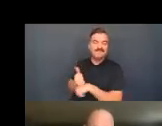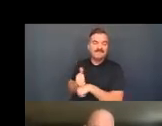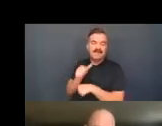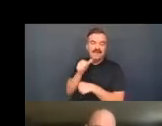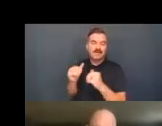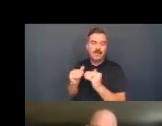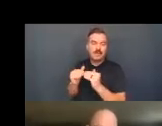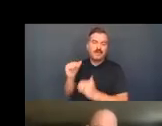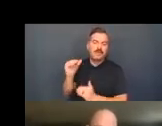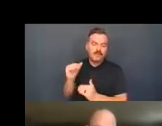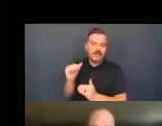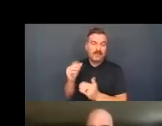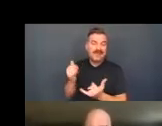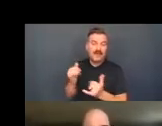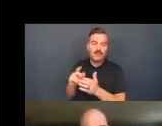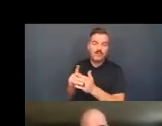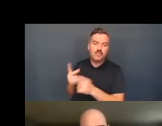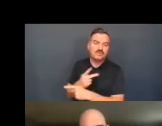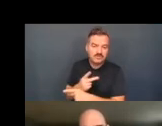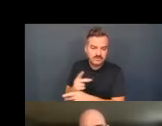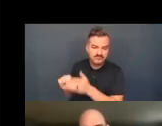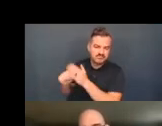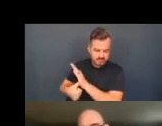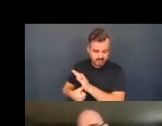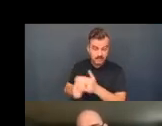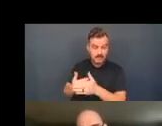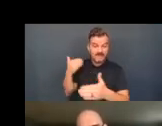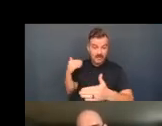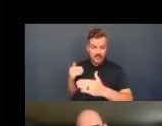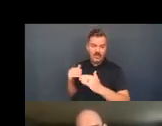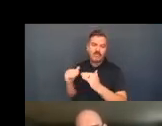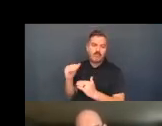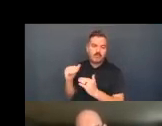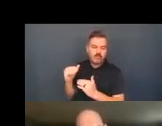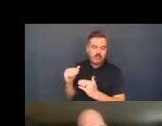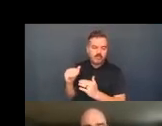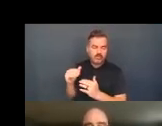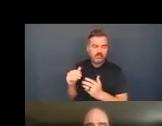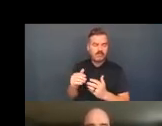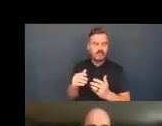16:14:35 Prior to the pandemic there any qualities in economic security access to quality health